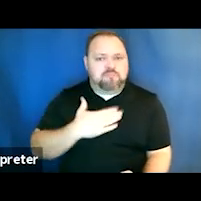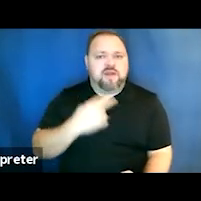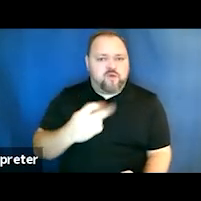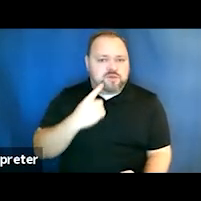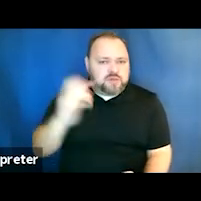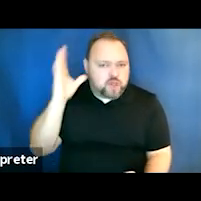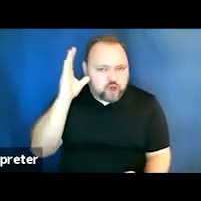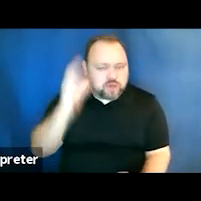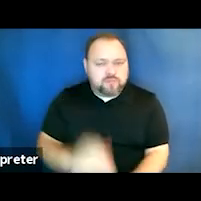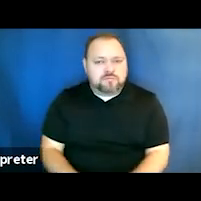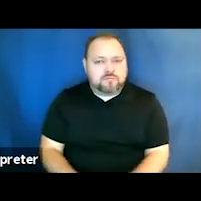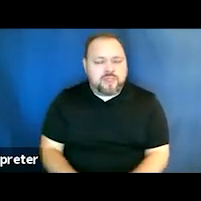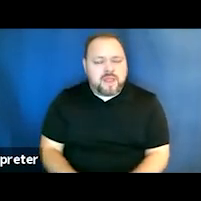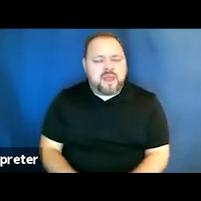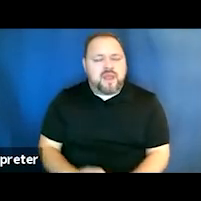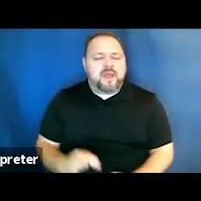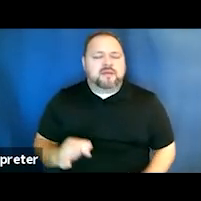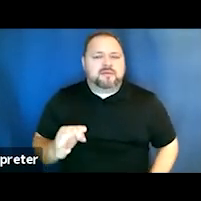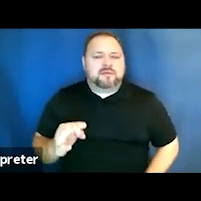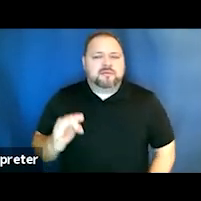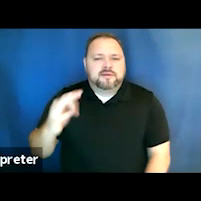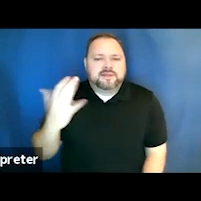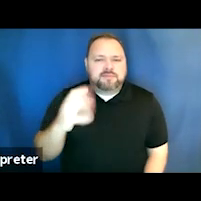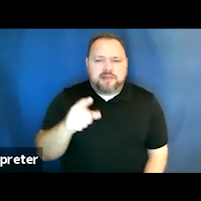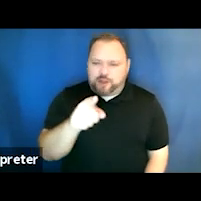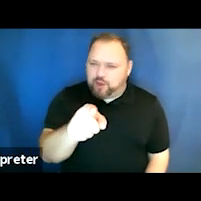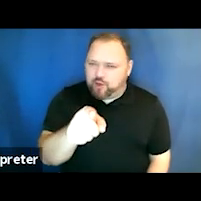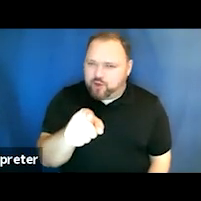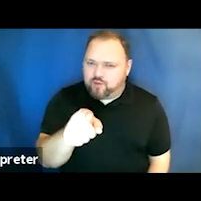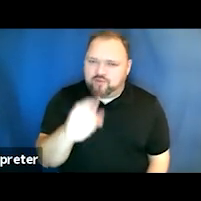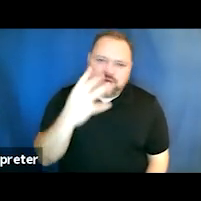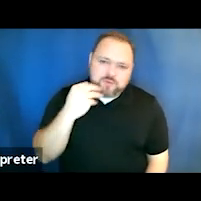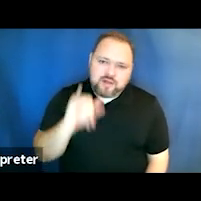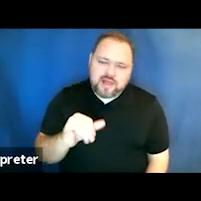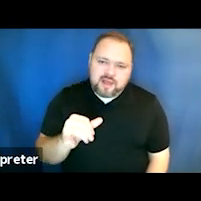it sounds like you navigated those waters yourself to make sure you are heard.